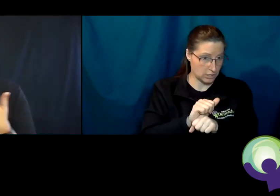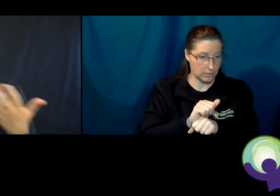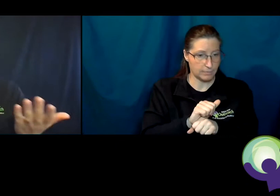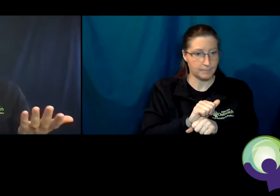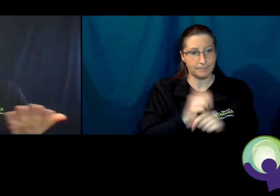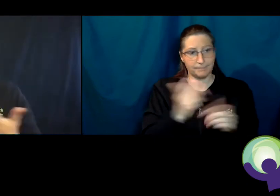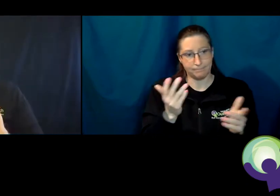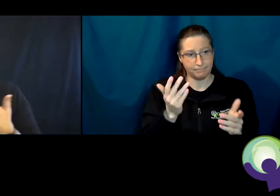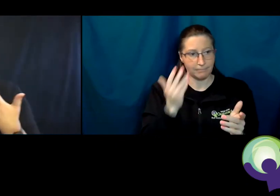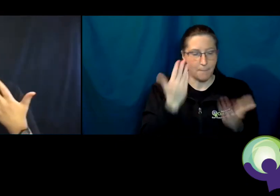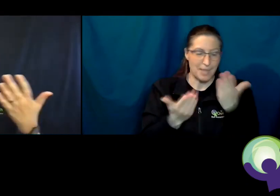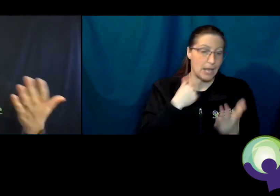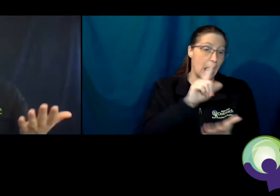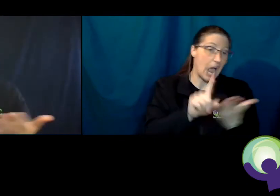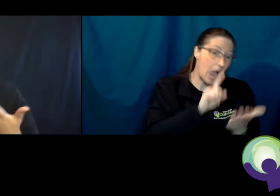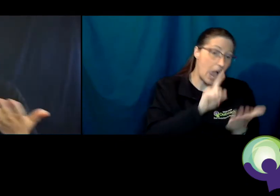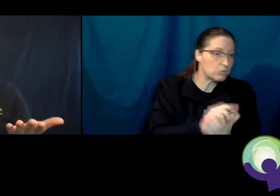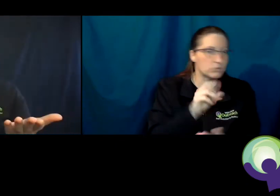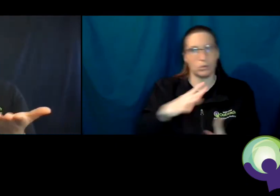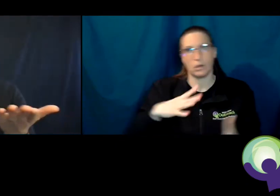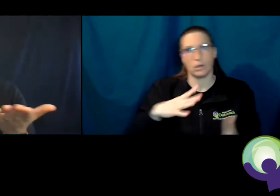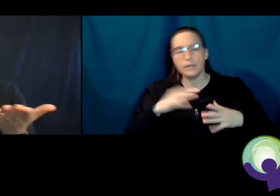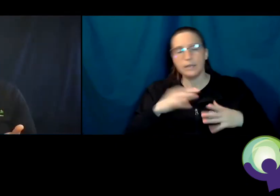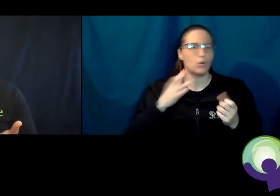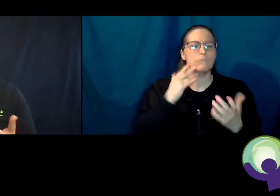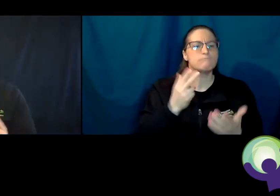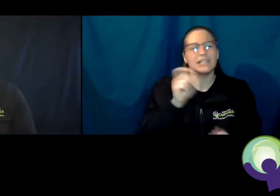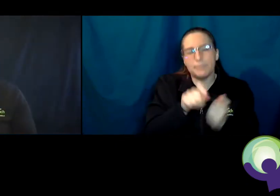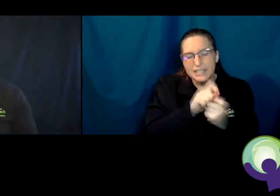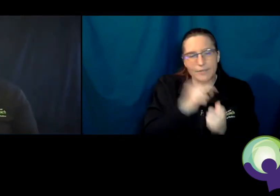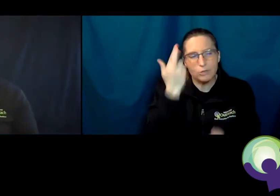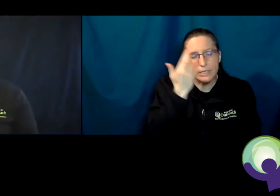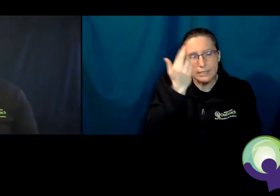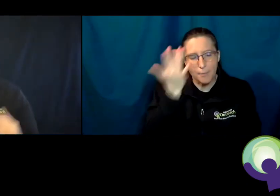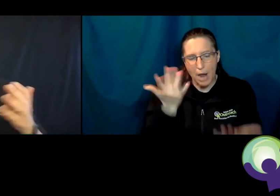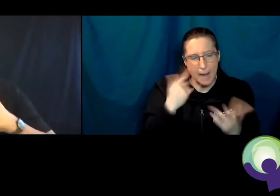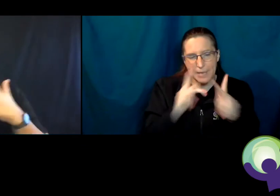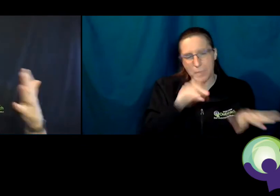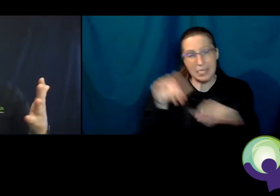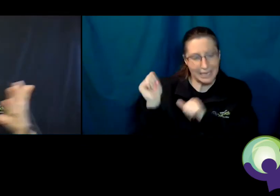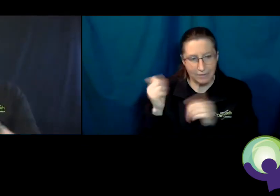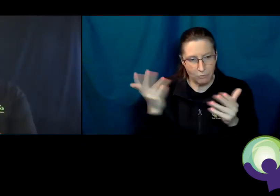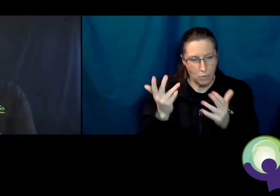the hours or the holidays any particular thing that kind of stands out that they would